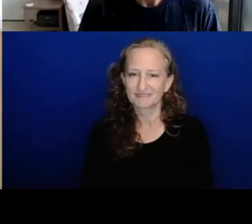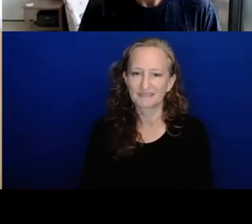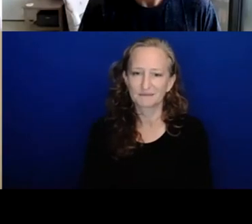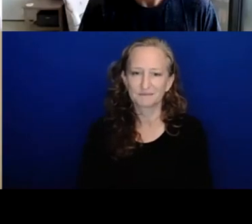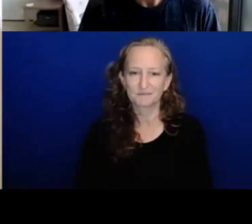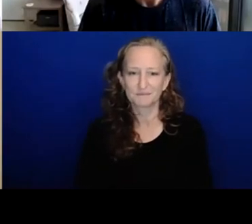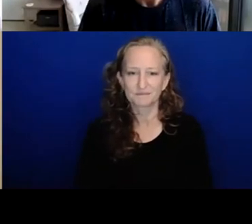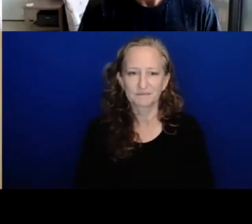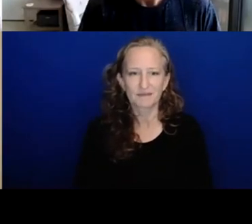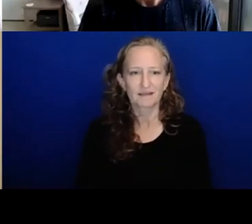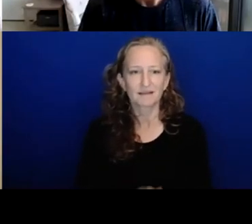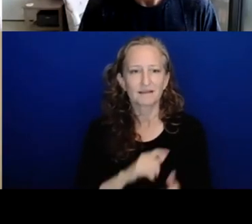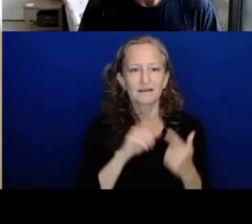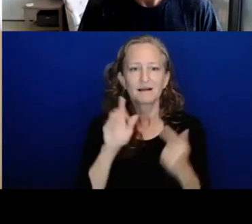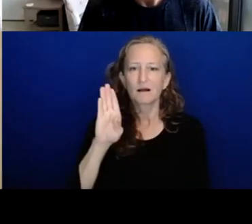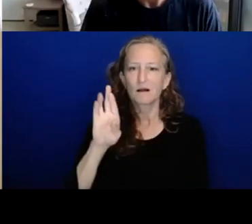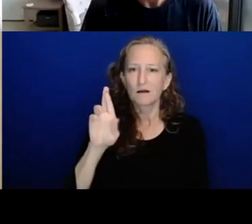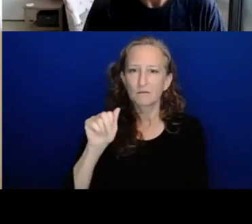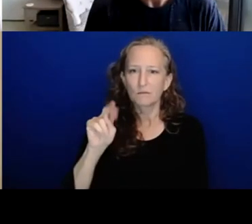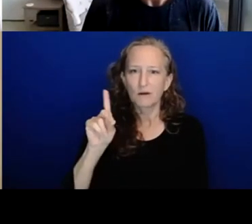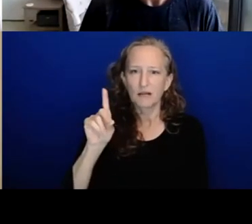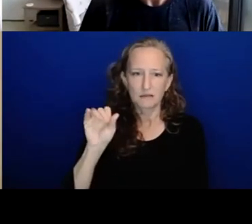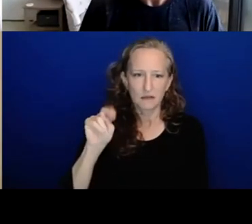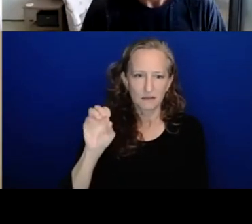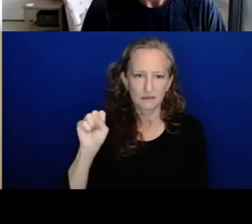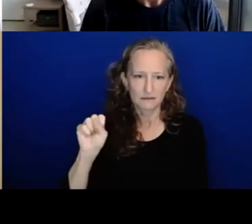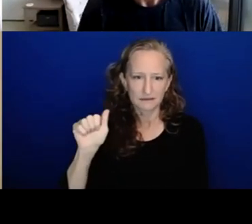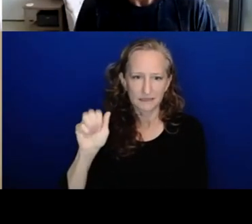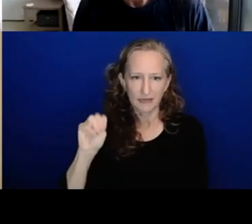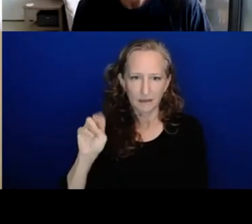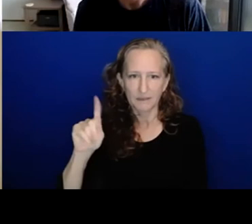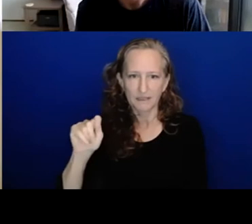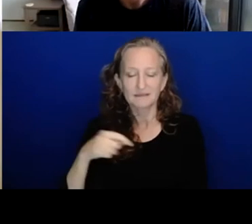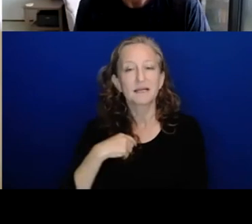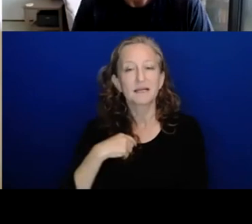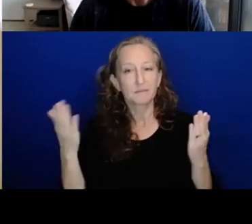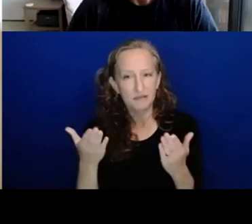Thank you. Likewise, I'm Brandon Sammut. And from Berkeley,